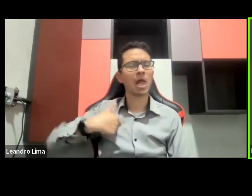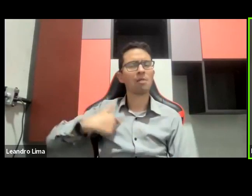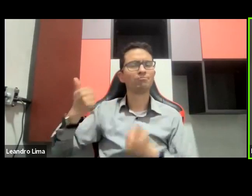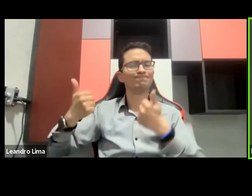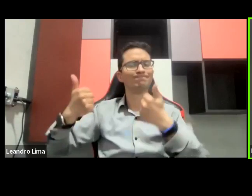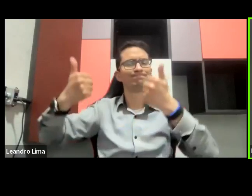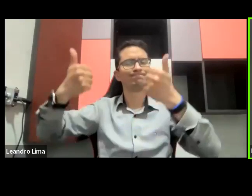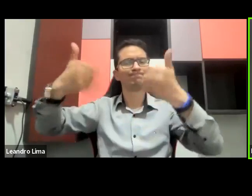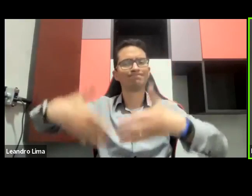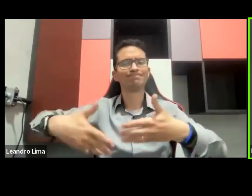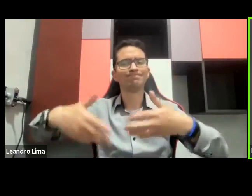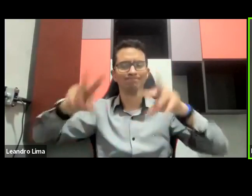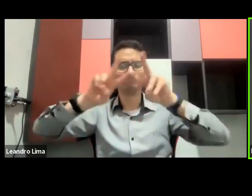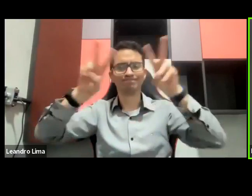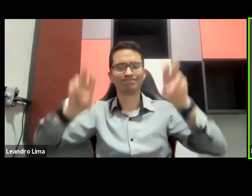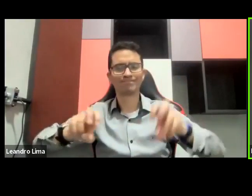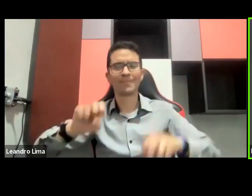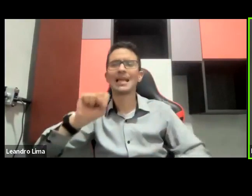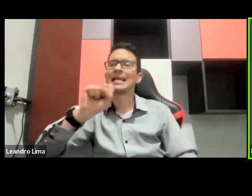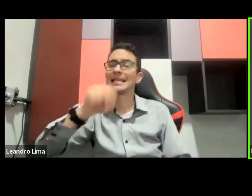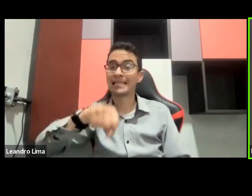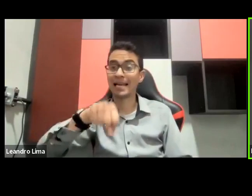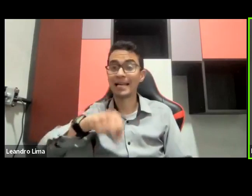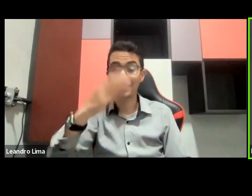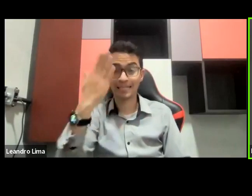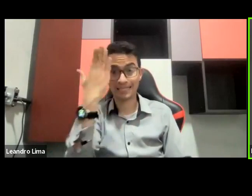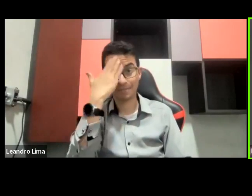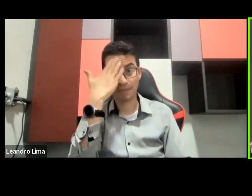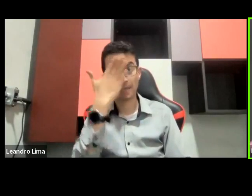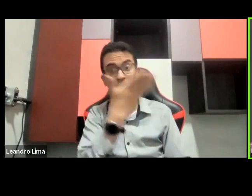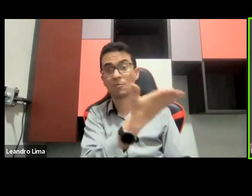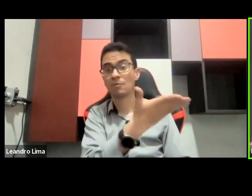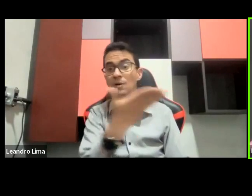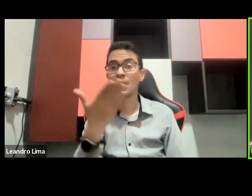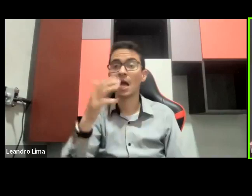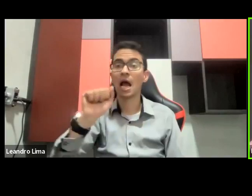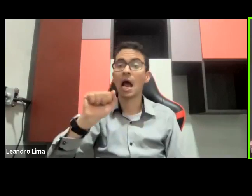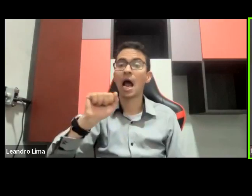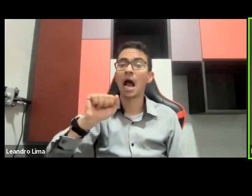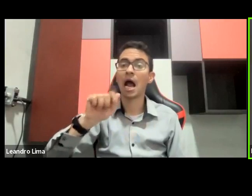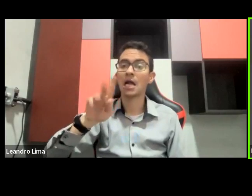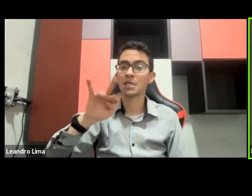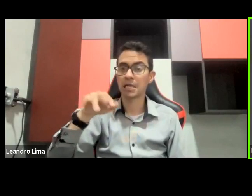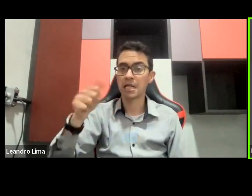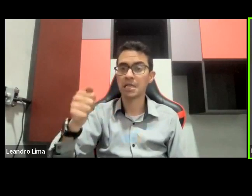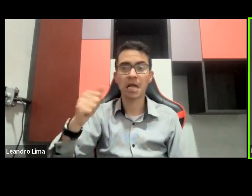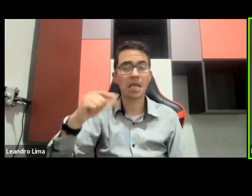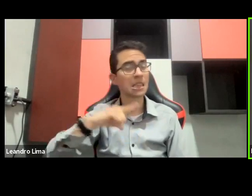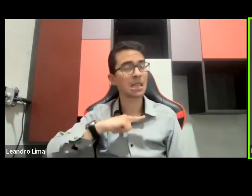project when I speak about uh agency uh in this country, it agency uh in this country, it agency uh in this country, it it means that uh uh the it means that uh uh the